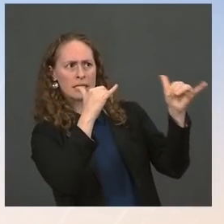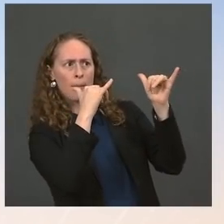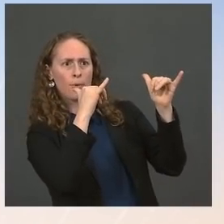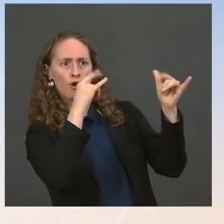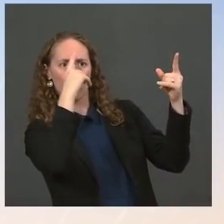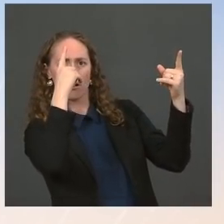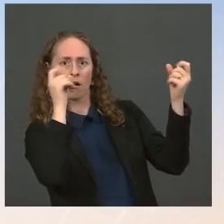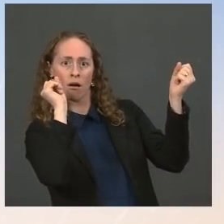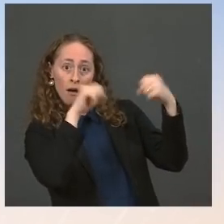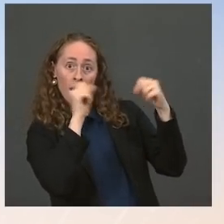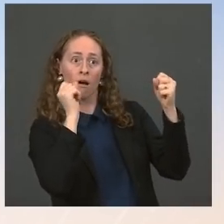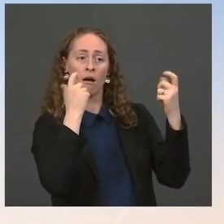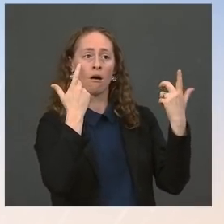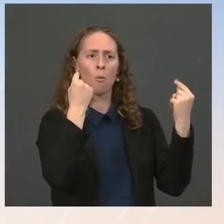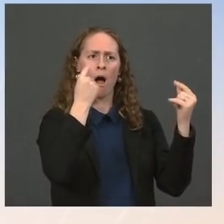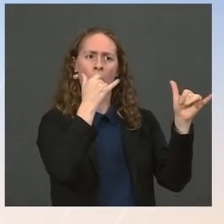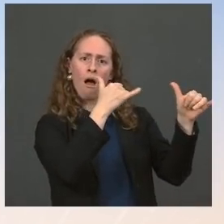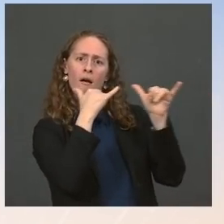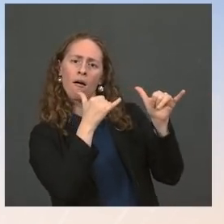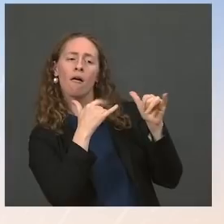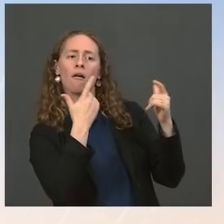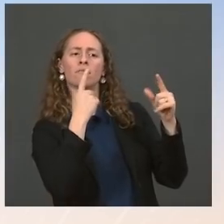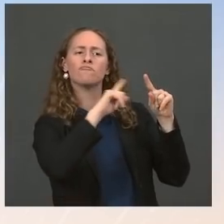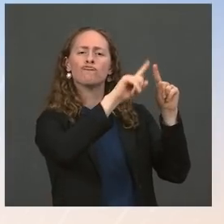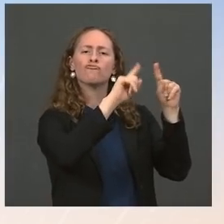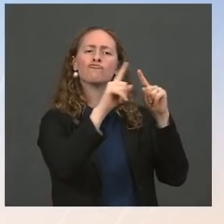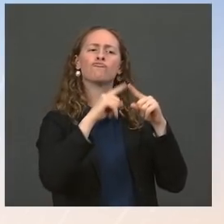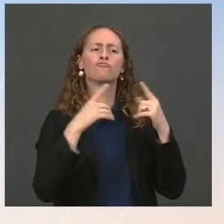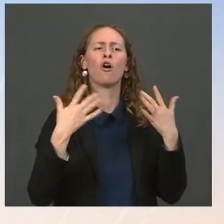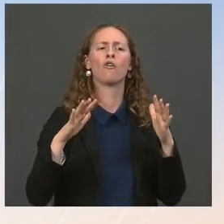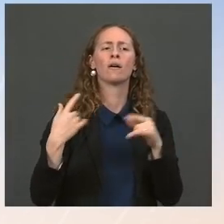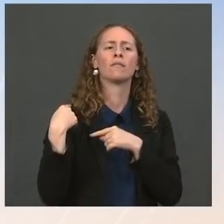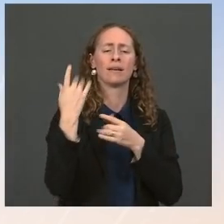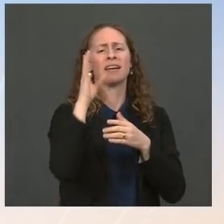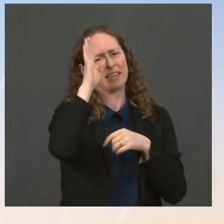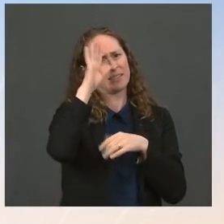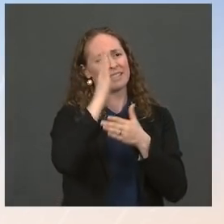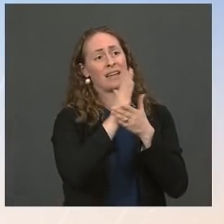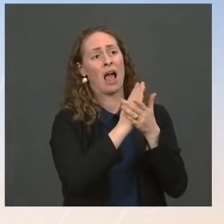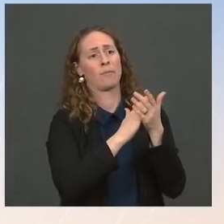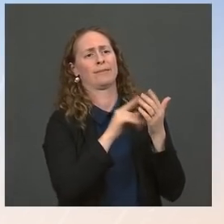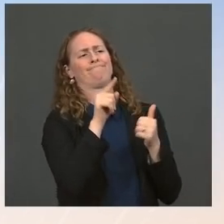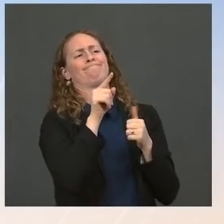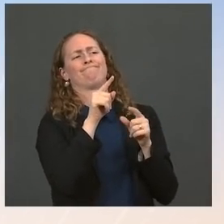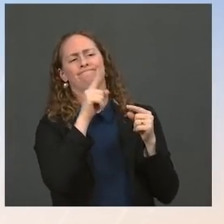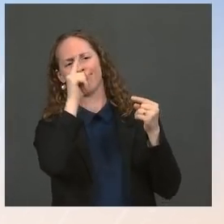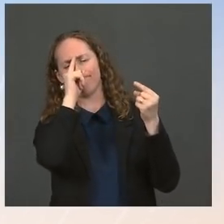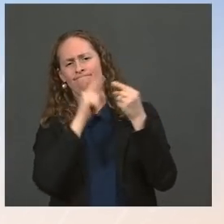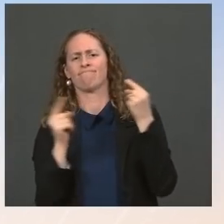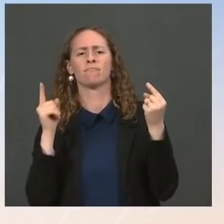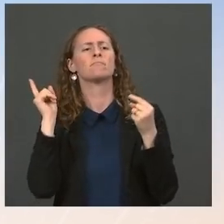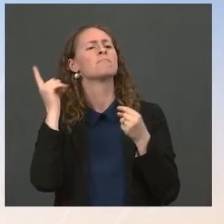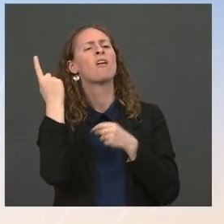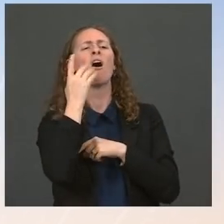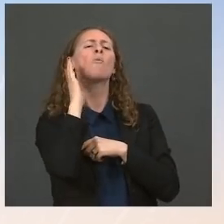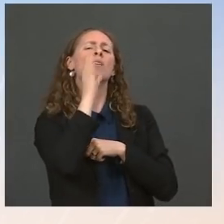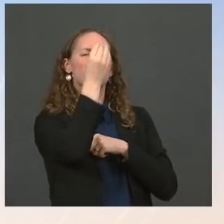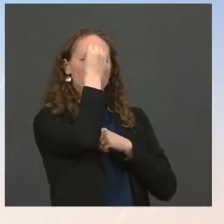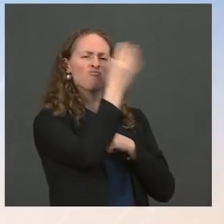and may also have areas where there's disagreement. And the President has been quite vocal, as you all know, about the inequities